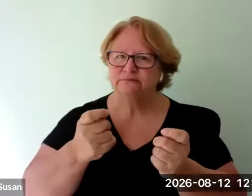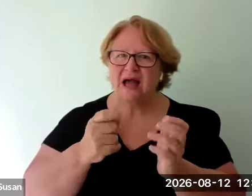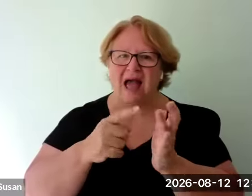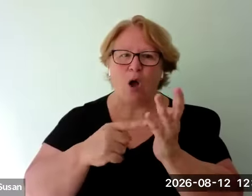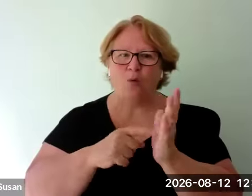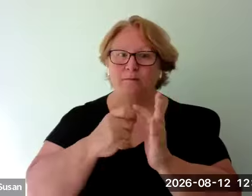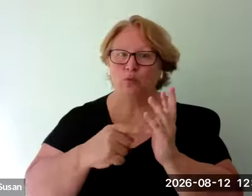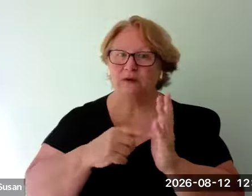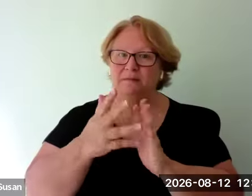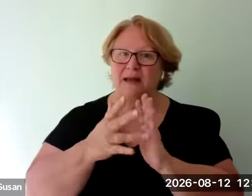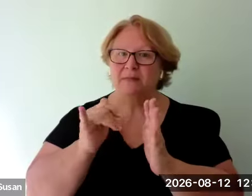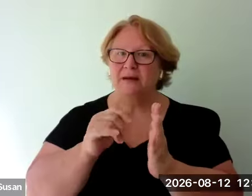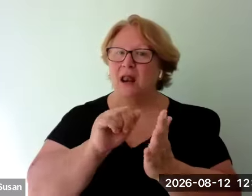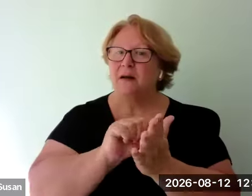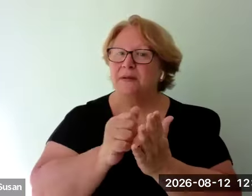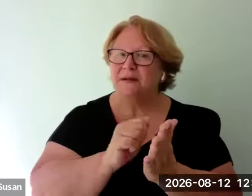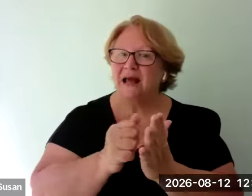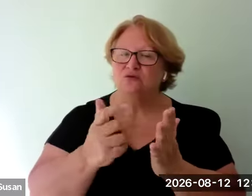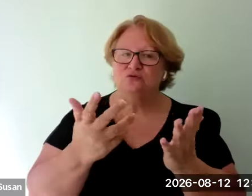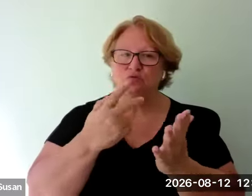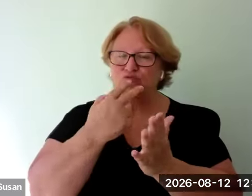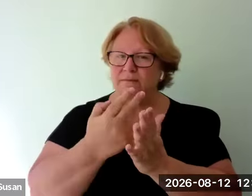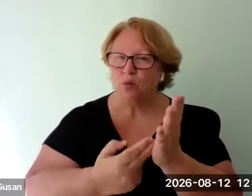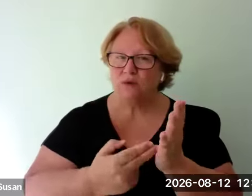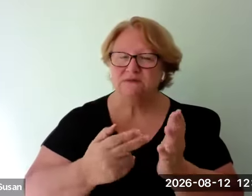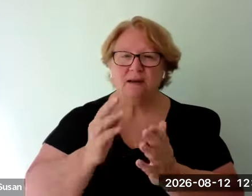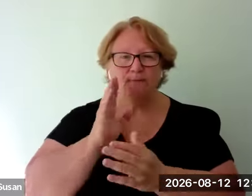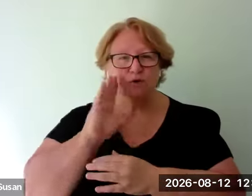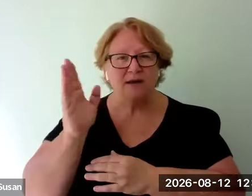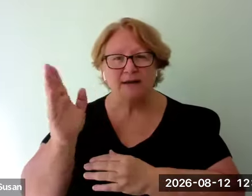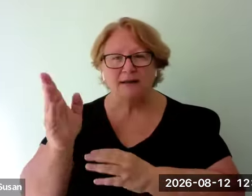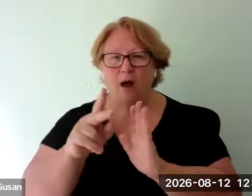career in disability research, including research outputs to